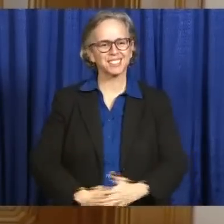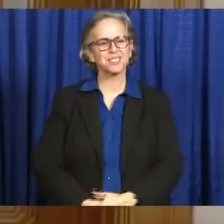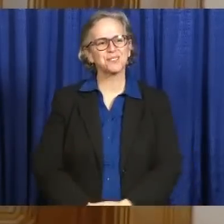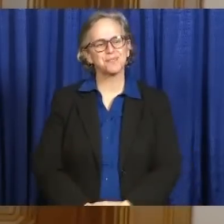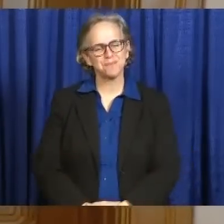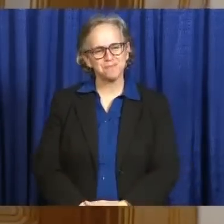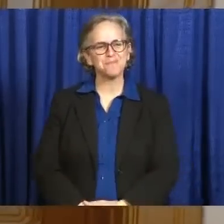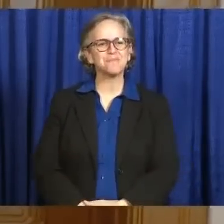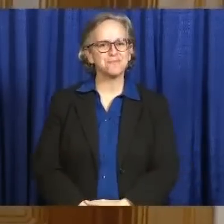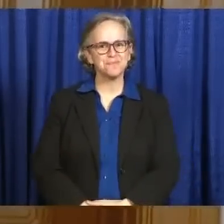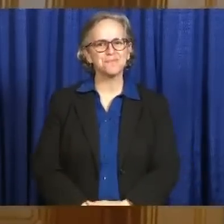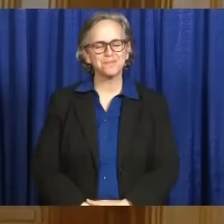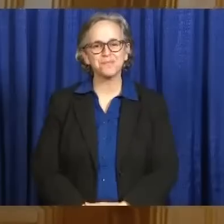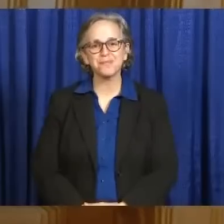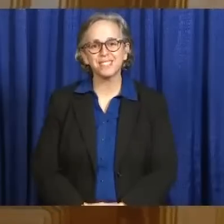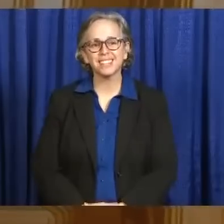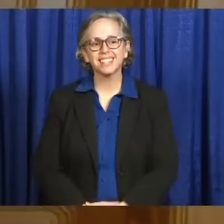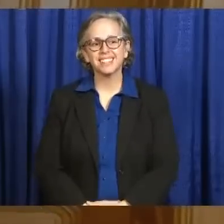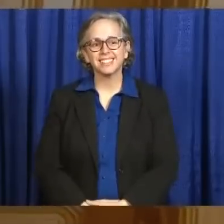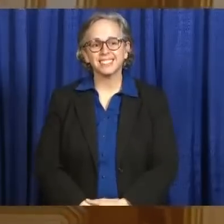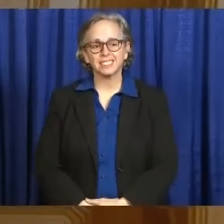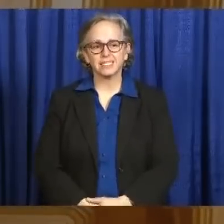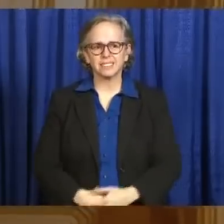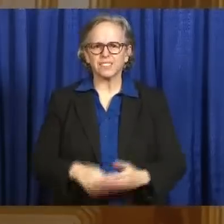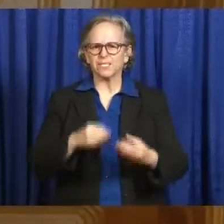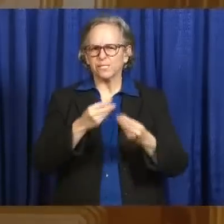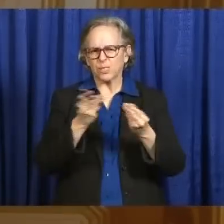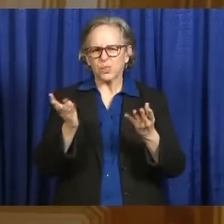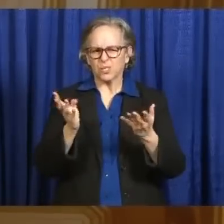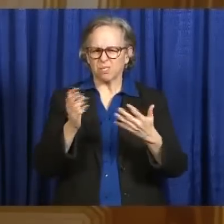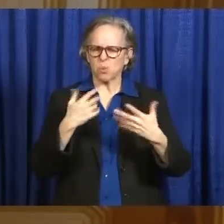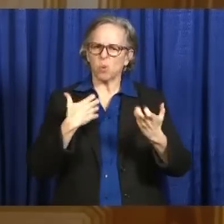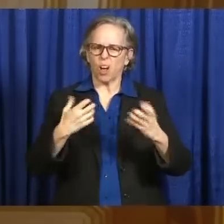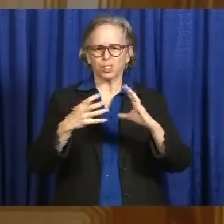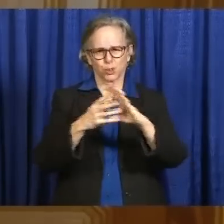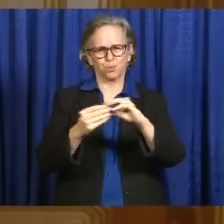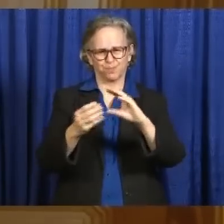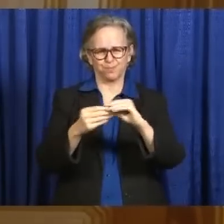THANK YOU. ALL RIGHT, THANKS TO THE STUDENTS. WE ARE VERY GRATEFUL FOR GETTING US OFF TO A GOOD START